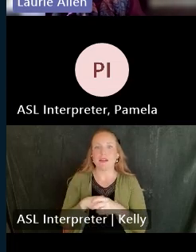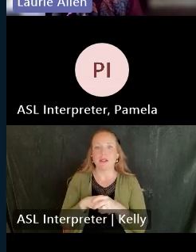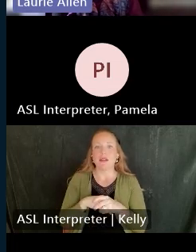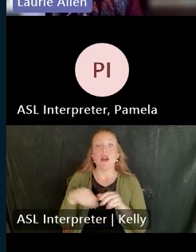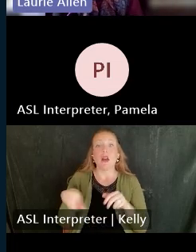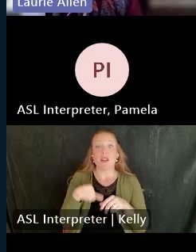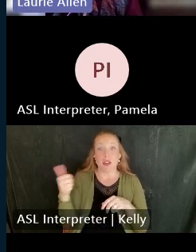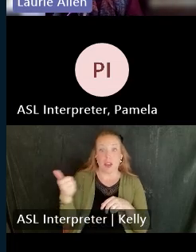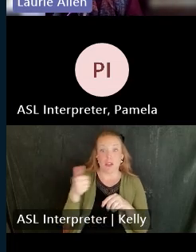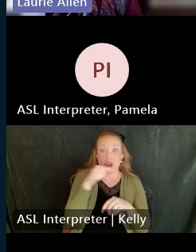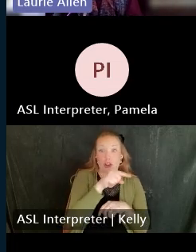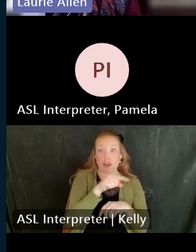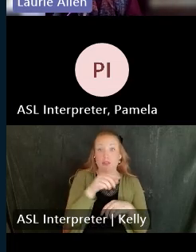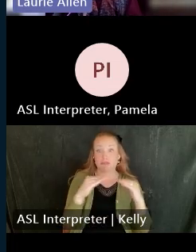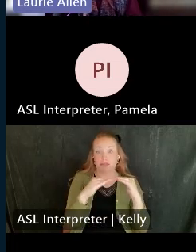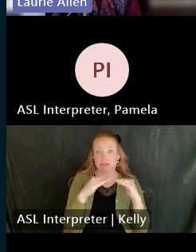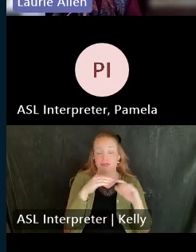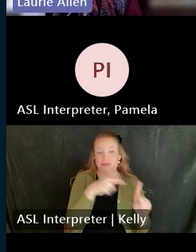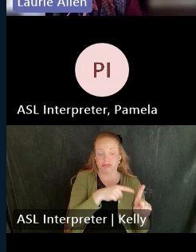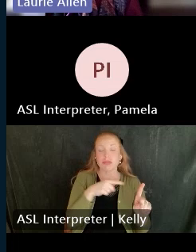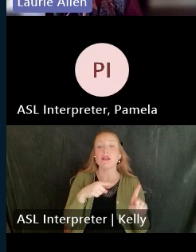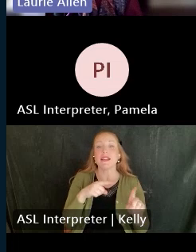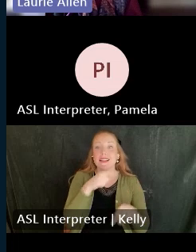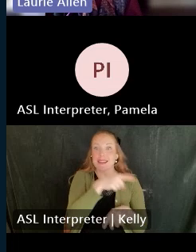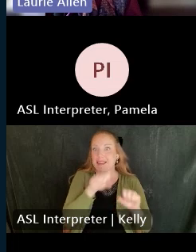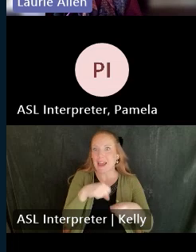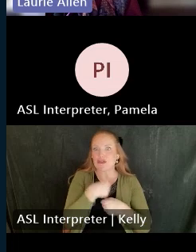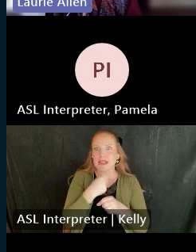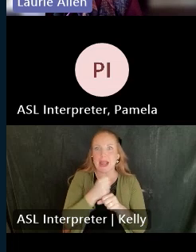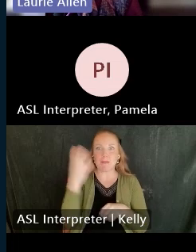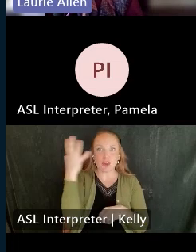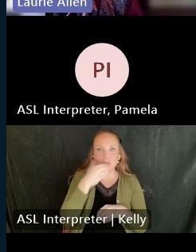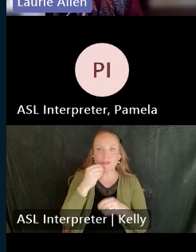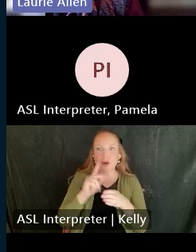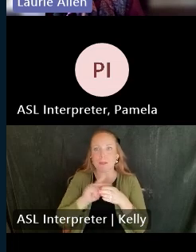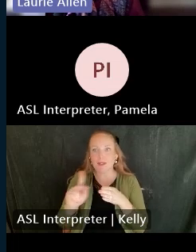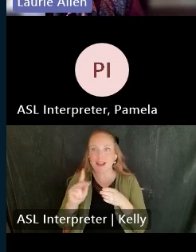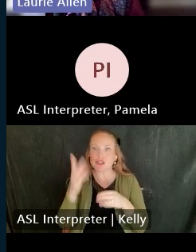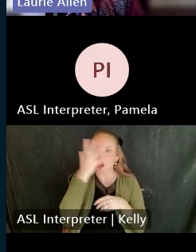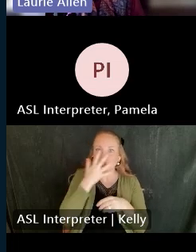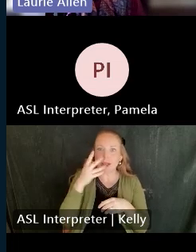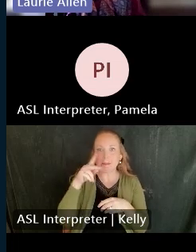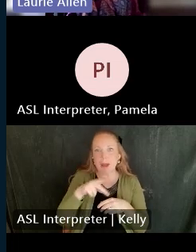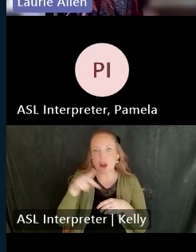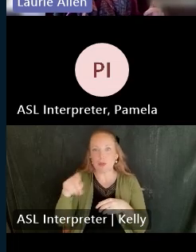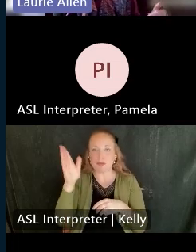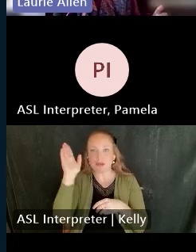in his career, is able to create beautiful, professional looking PowerPoint presentations without a sighted assistant.